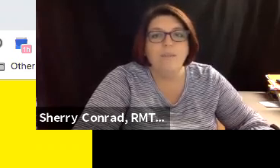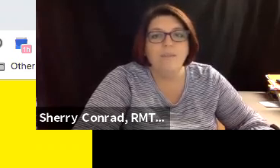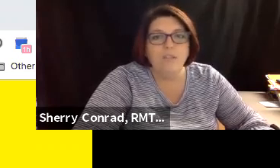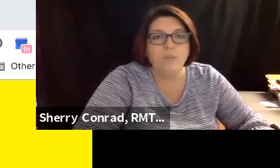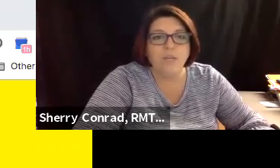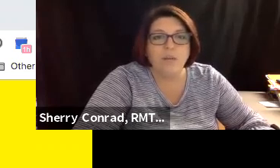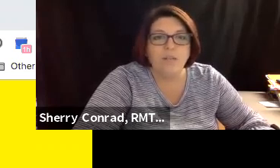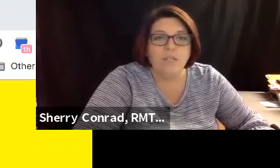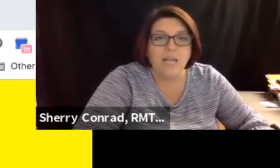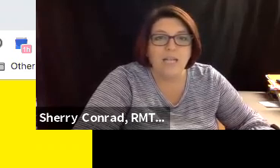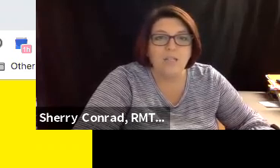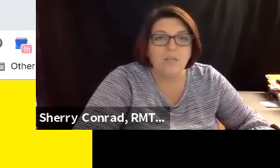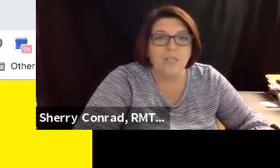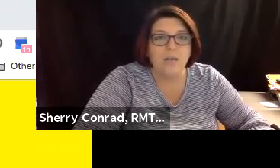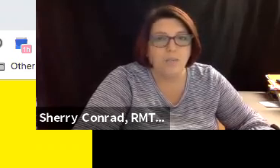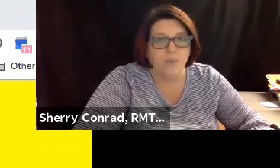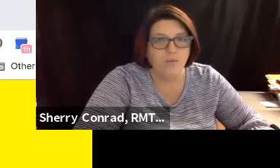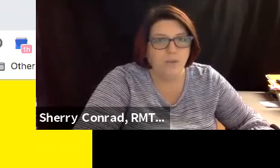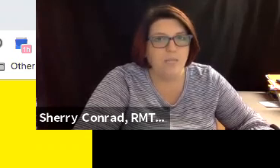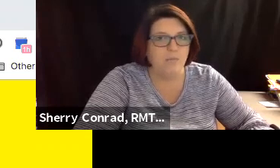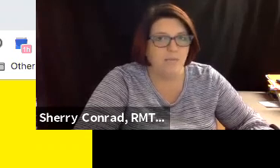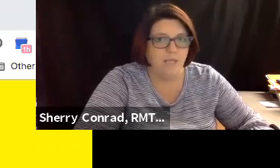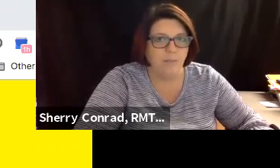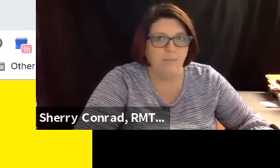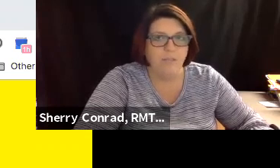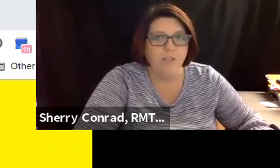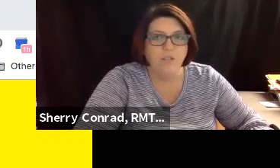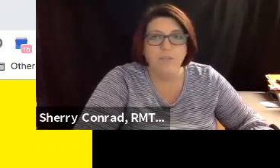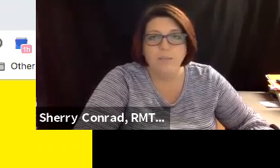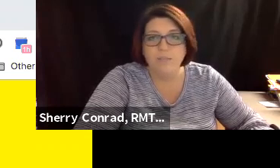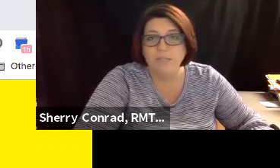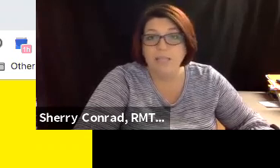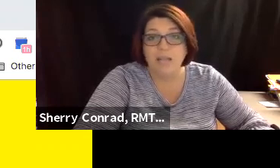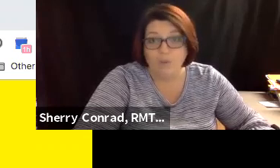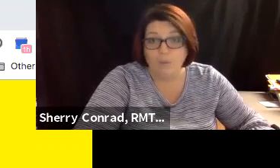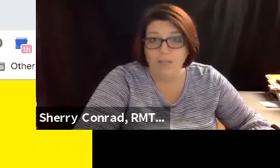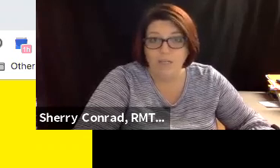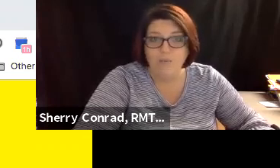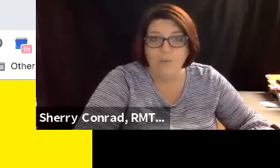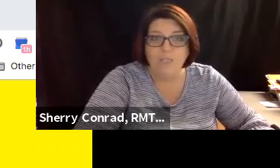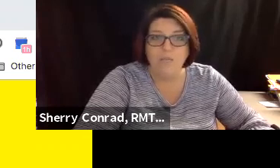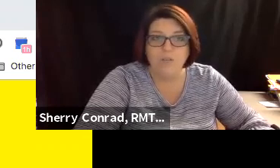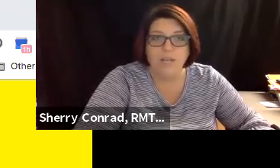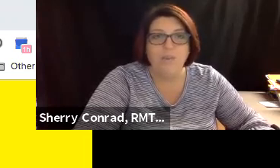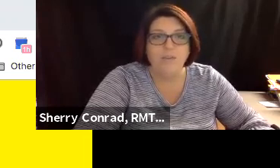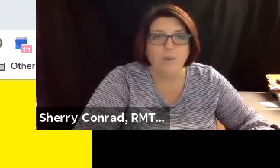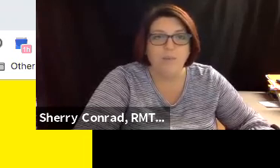Above the field where you enter text, you will see a blue drop-down menu. You should be able to select everyone if you want to communicate with everyone.